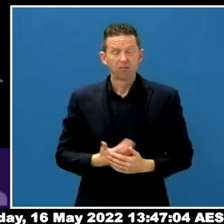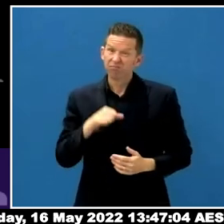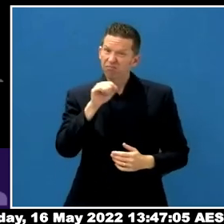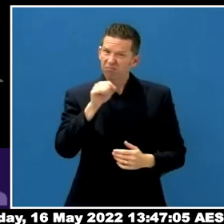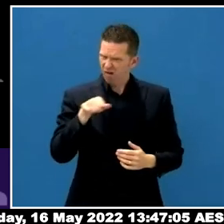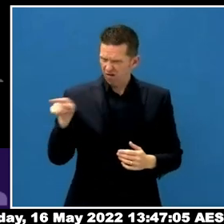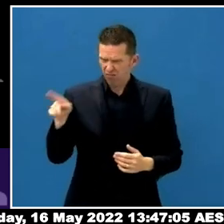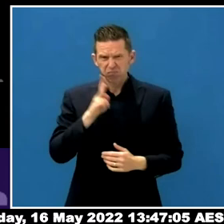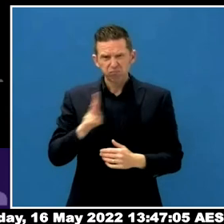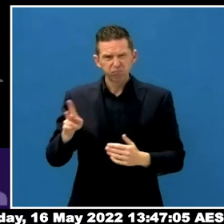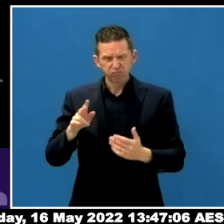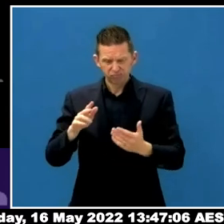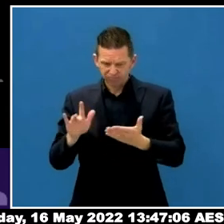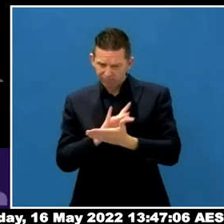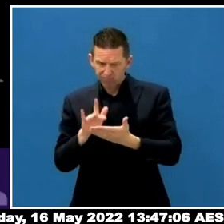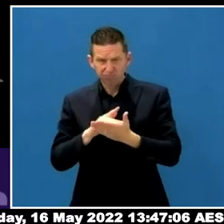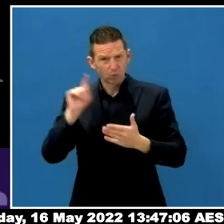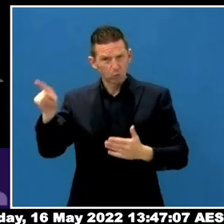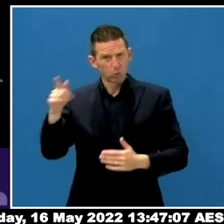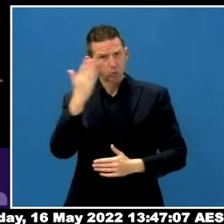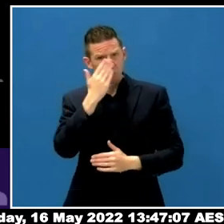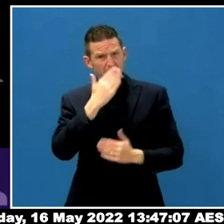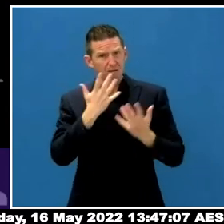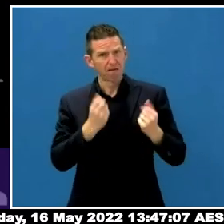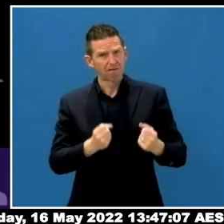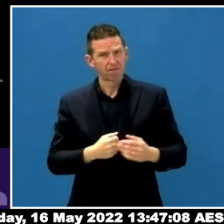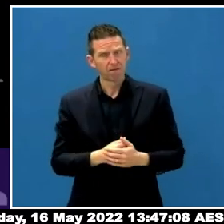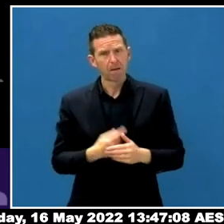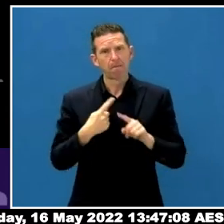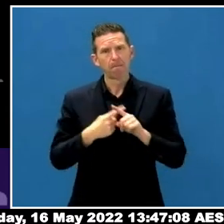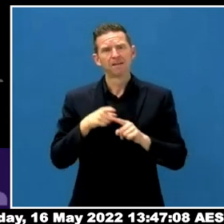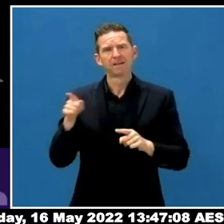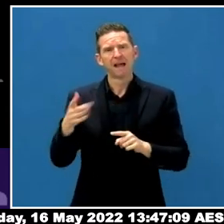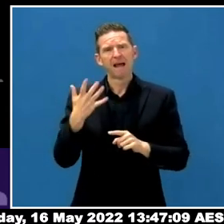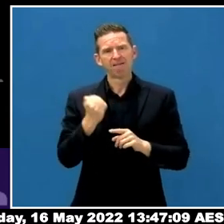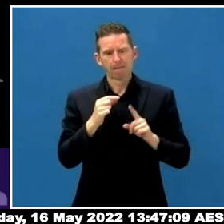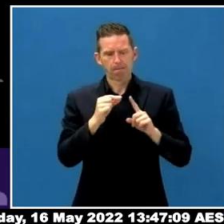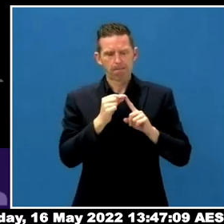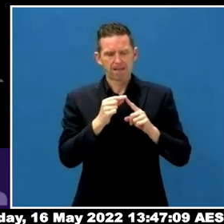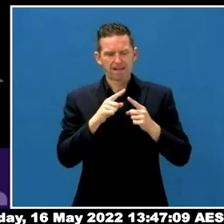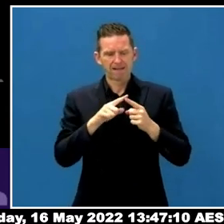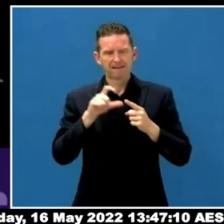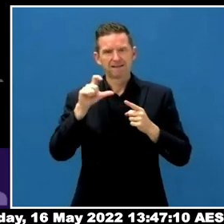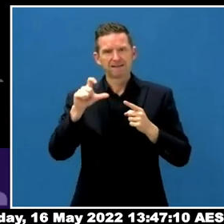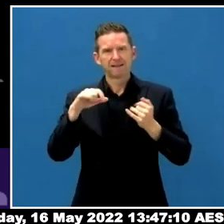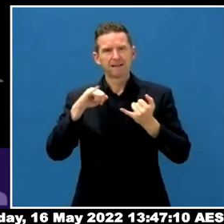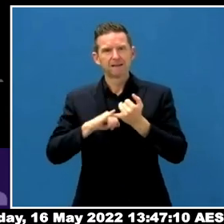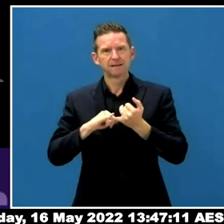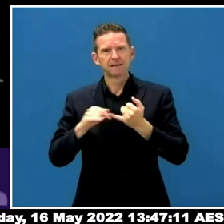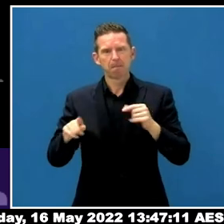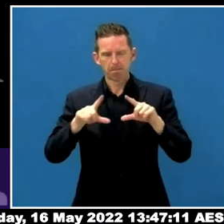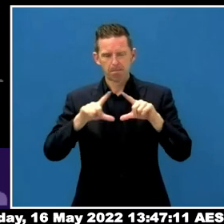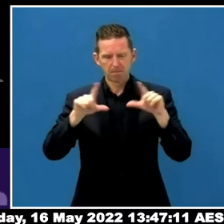He also had what we called PECS which are picture cards that we used to - and he used to have a finish box.